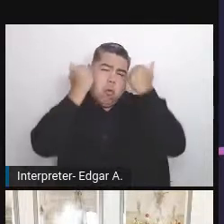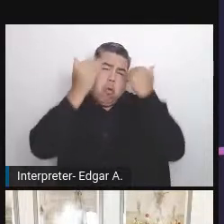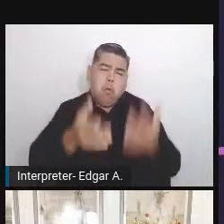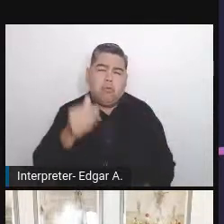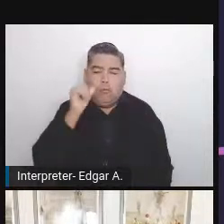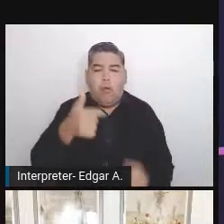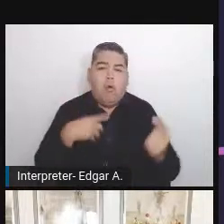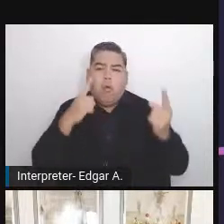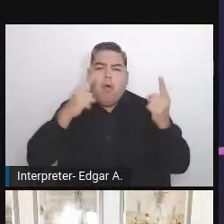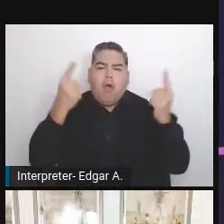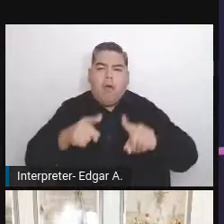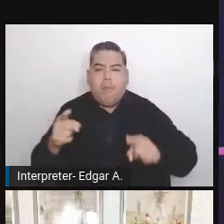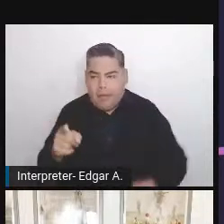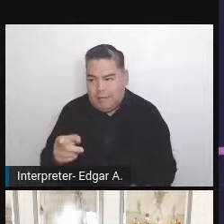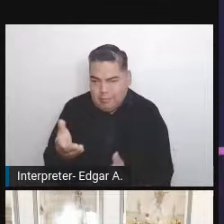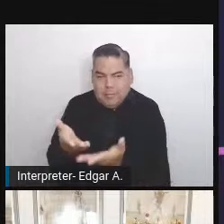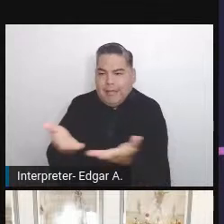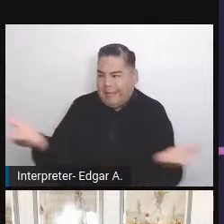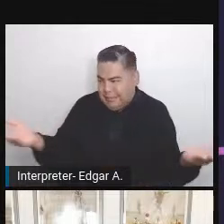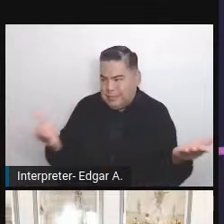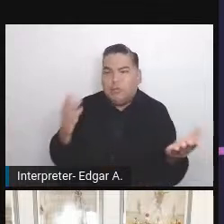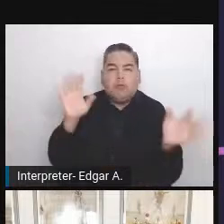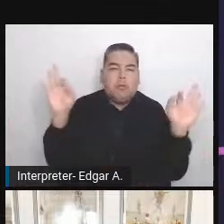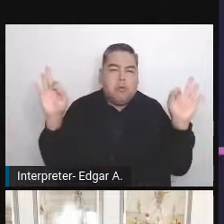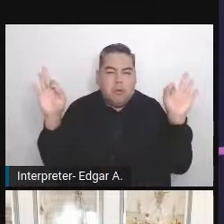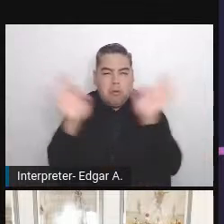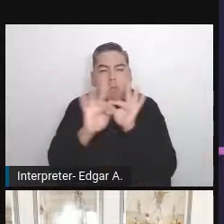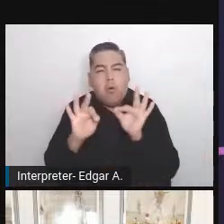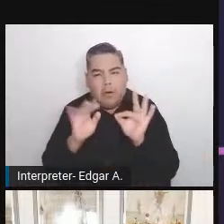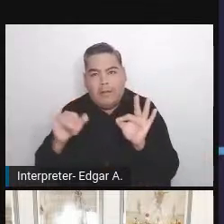really worth investing in accessibility because you never know what tomorrow will be.